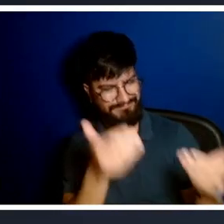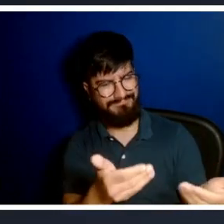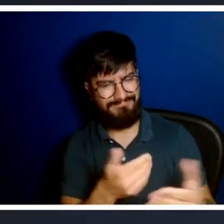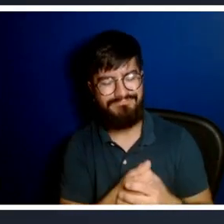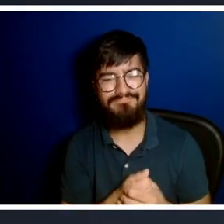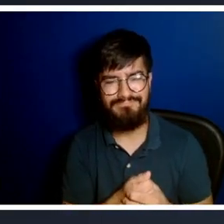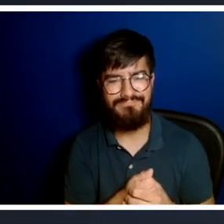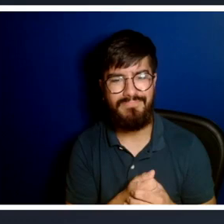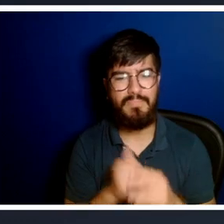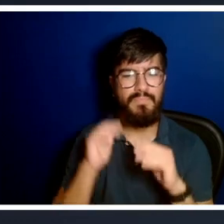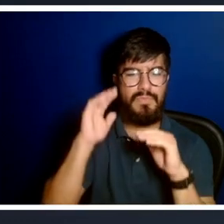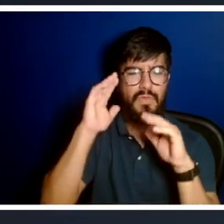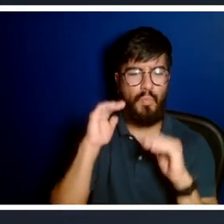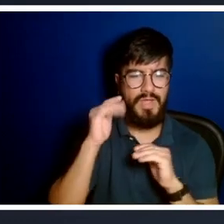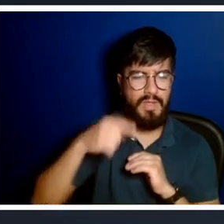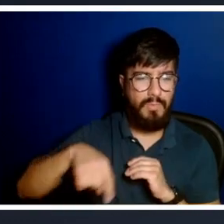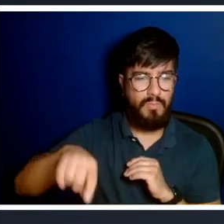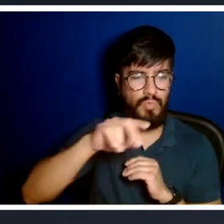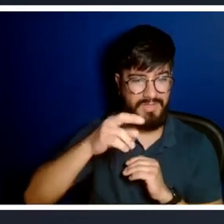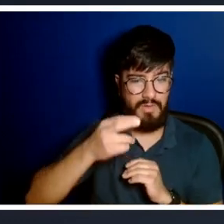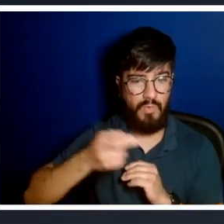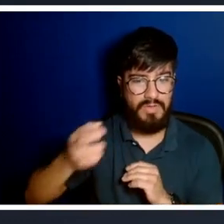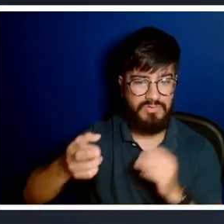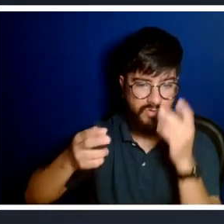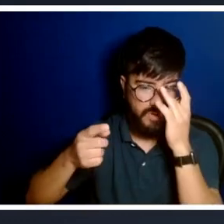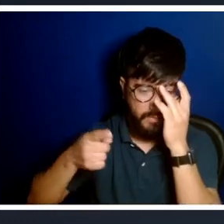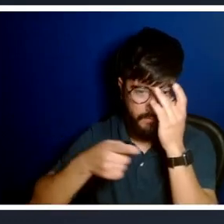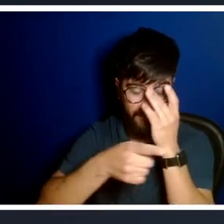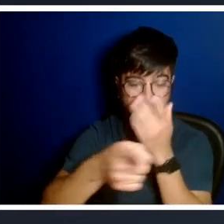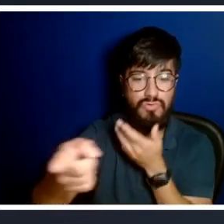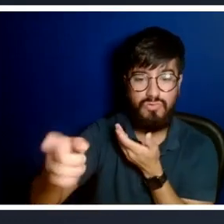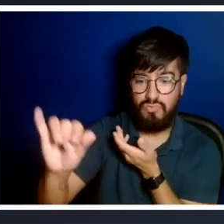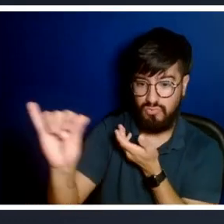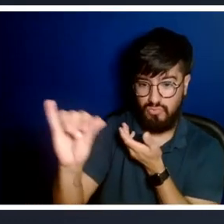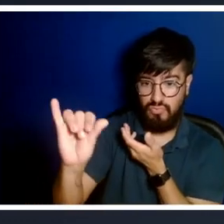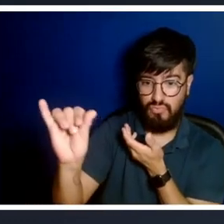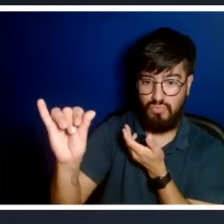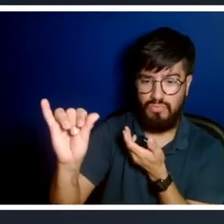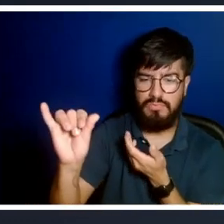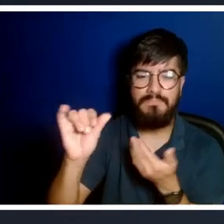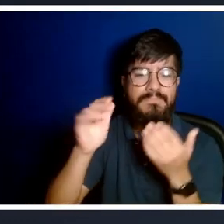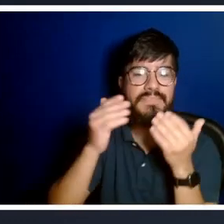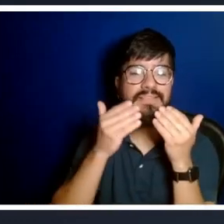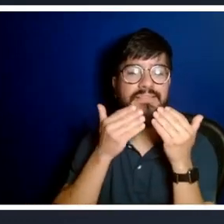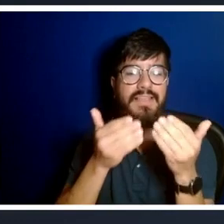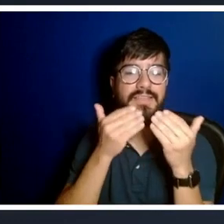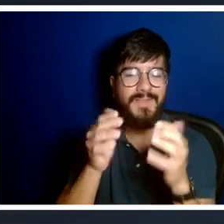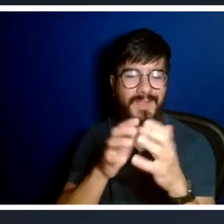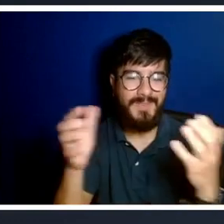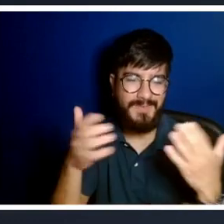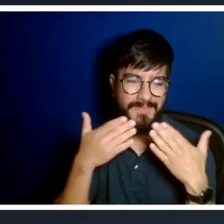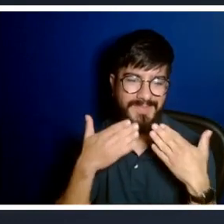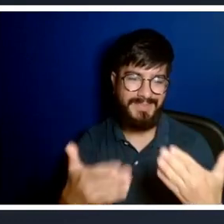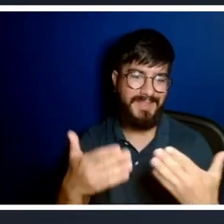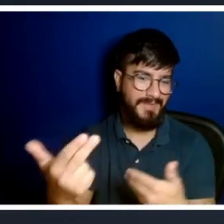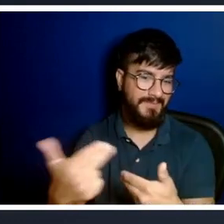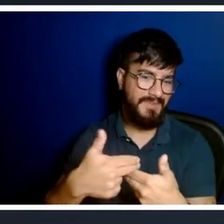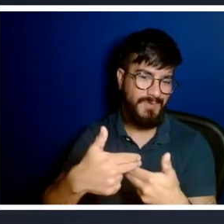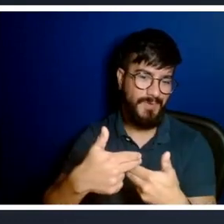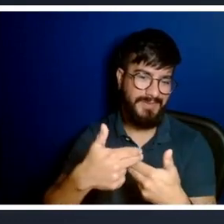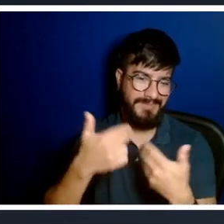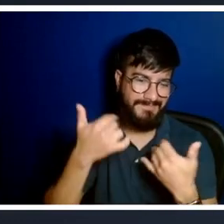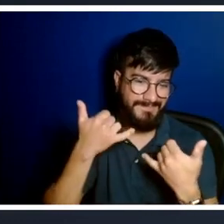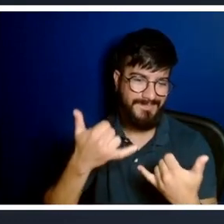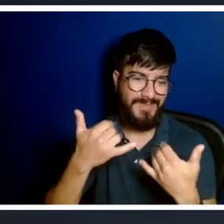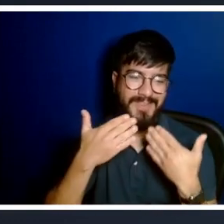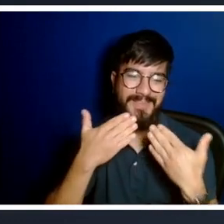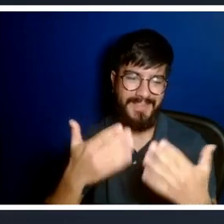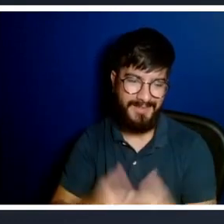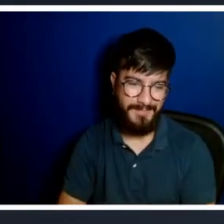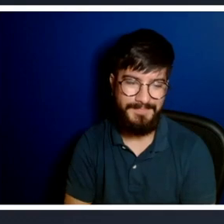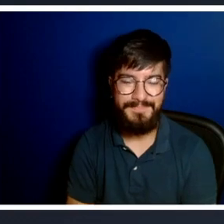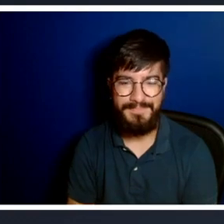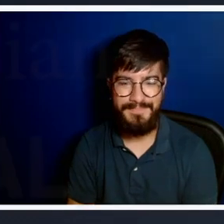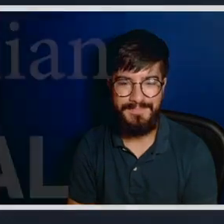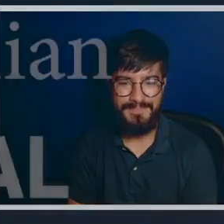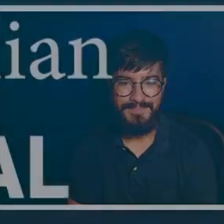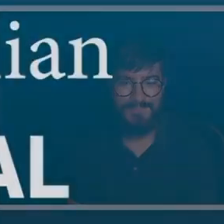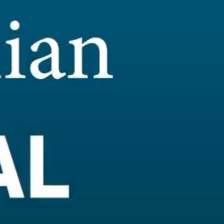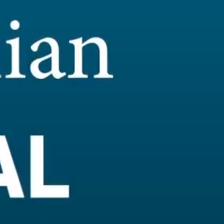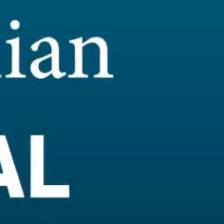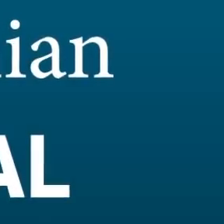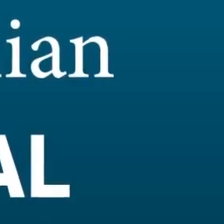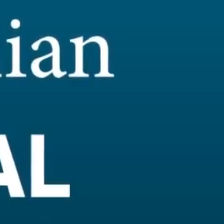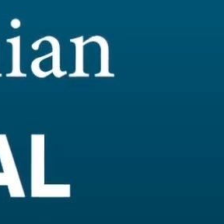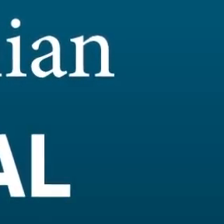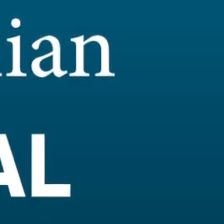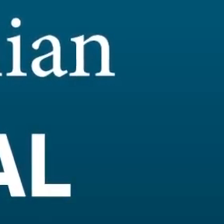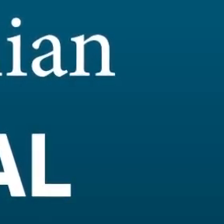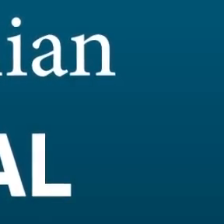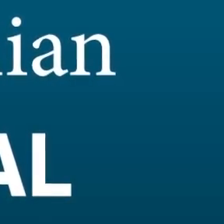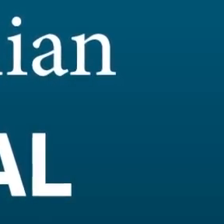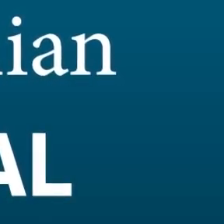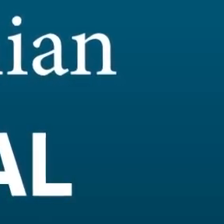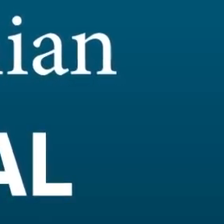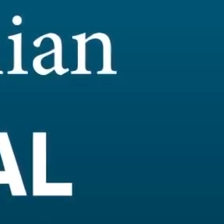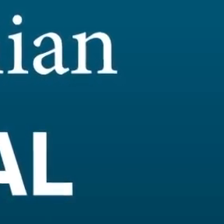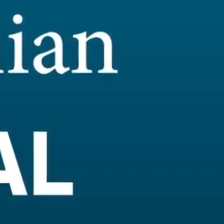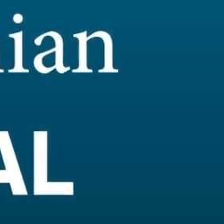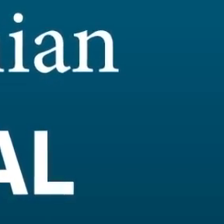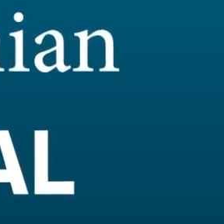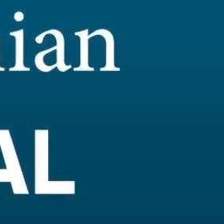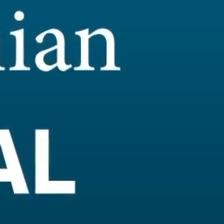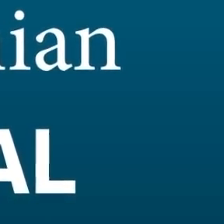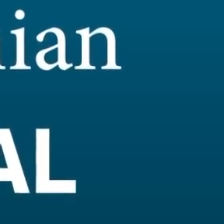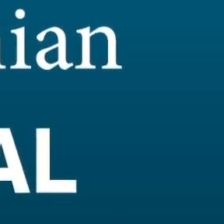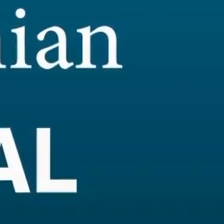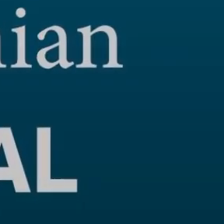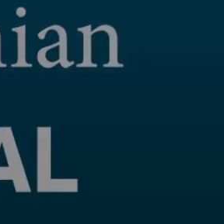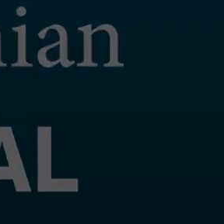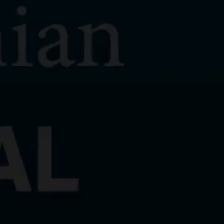we are resources for you as well. And thank you so much for joining our session today.